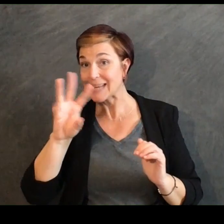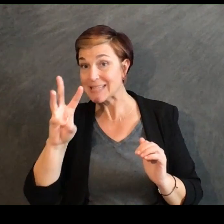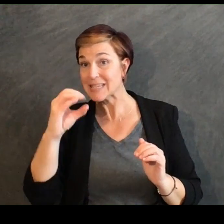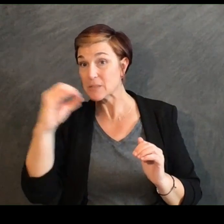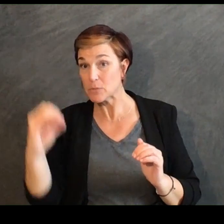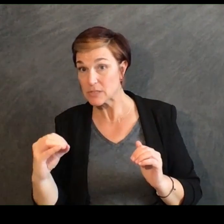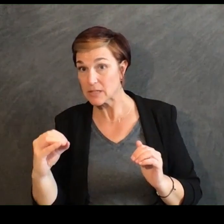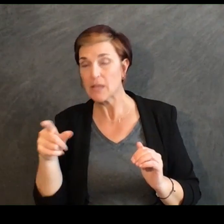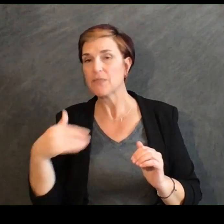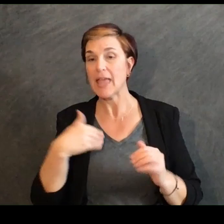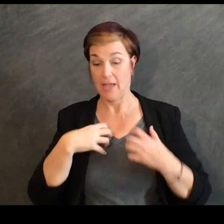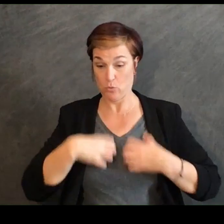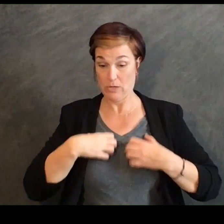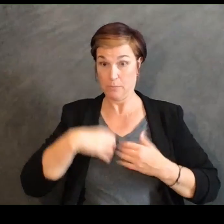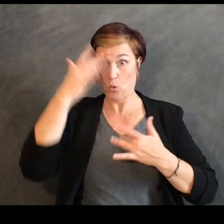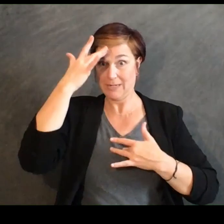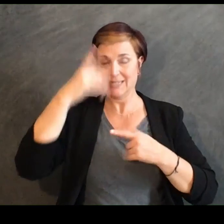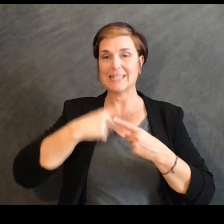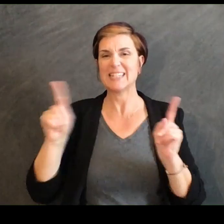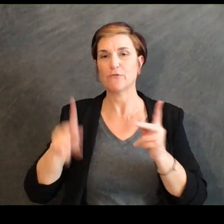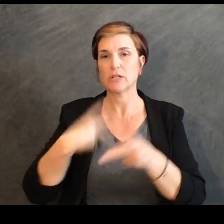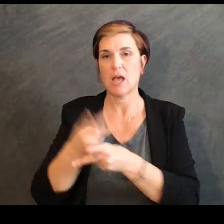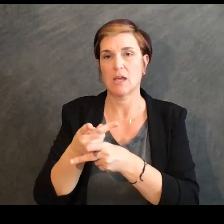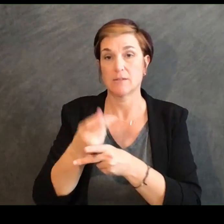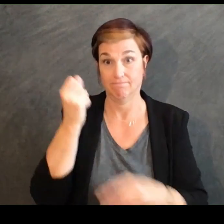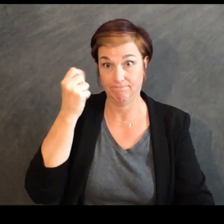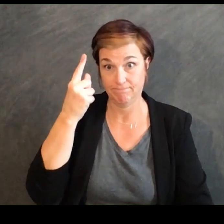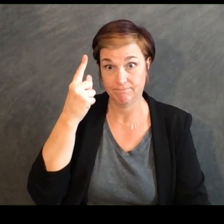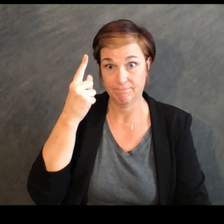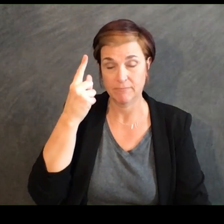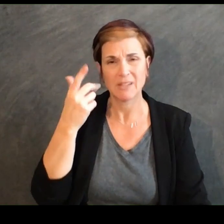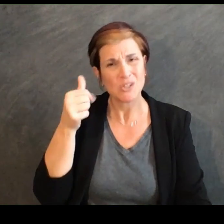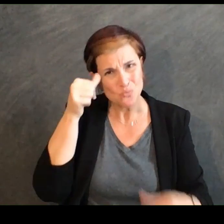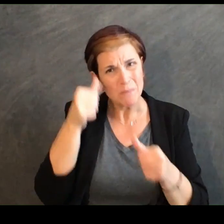disease because we're in the middle of flu season cold season and all of the